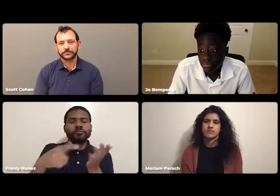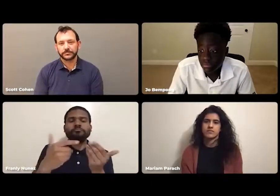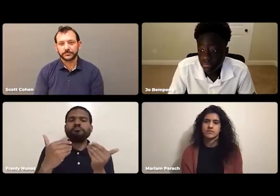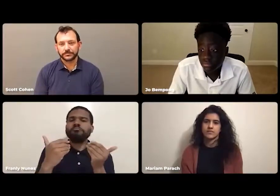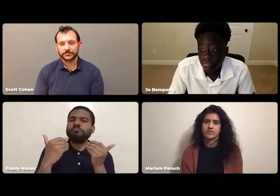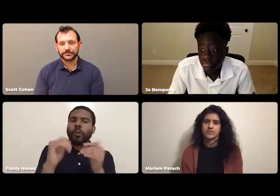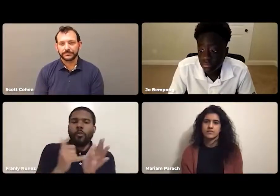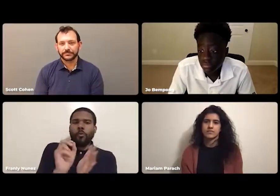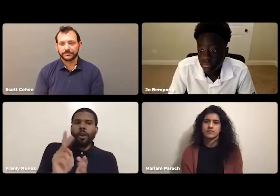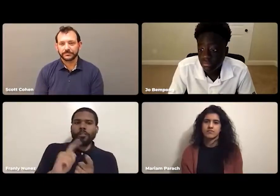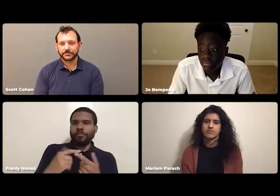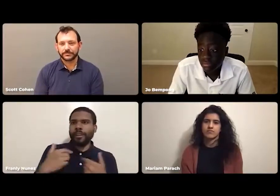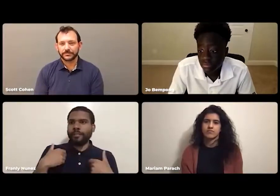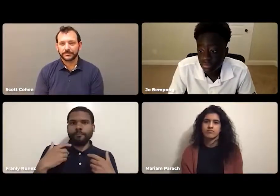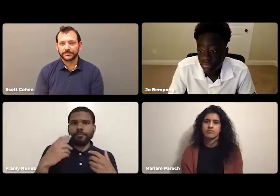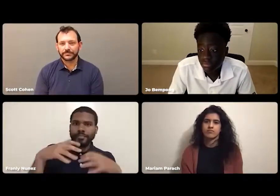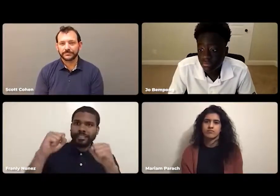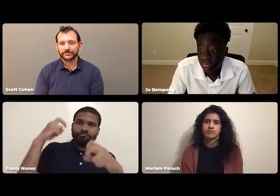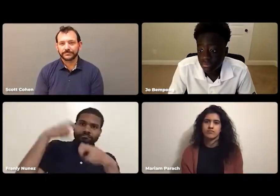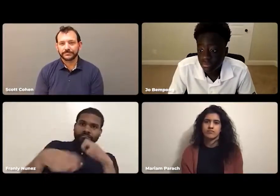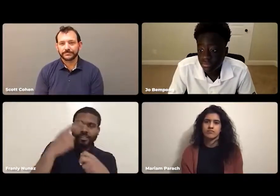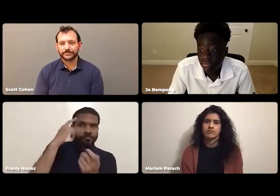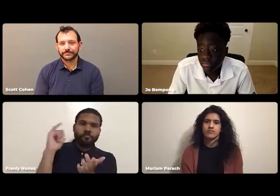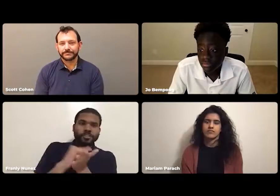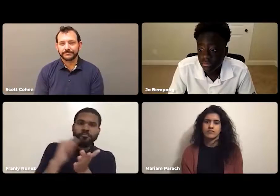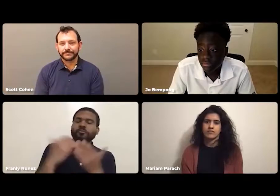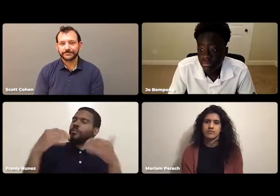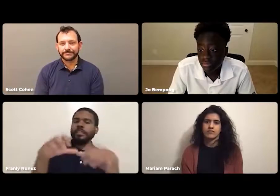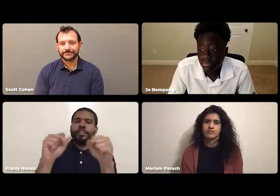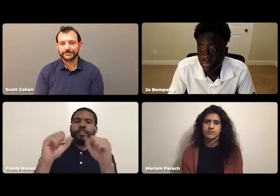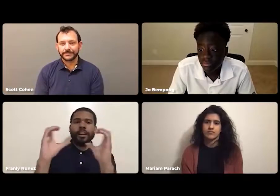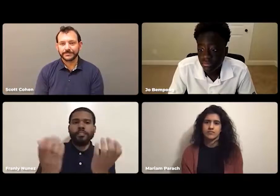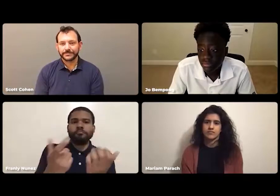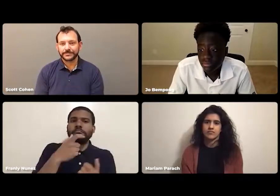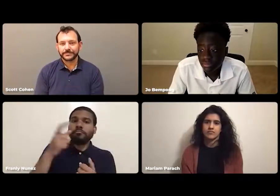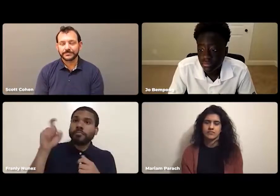That would be the change, I think, that would cause that.